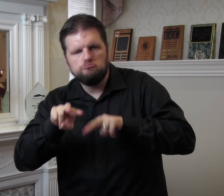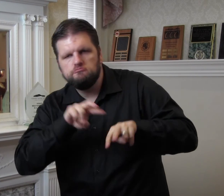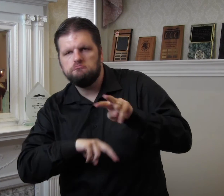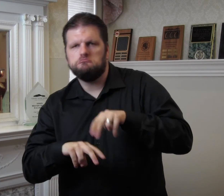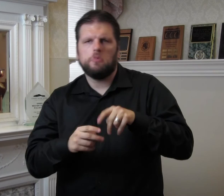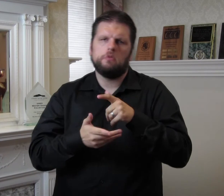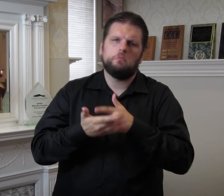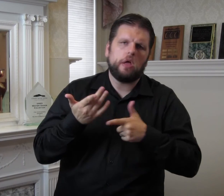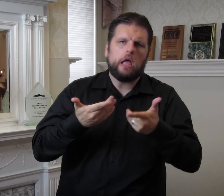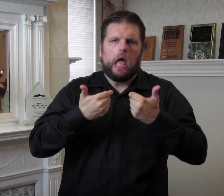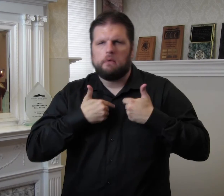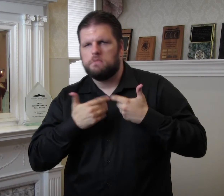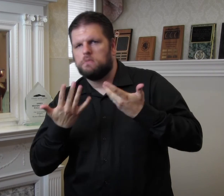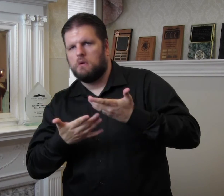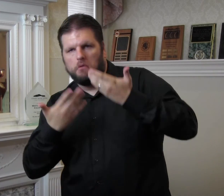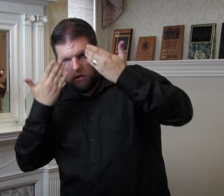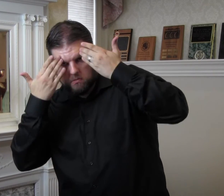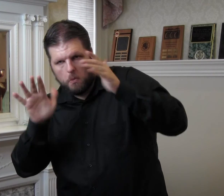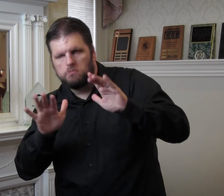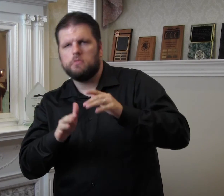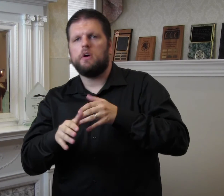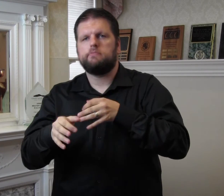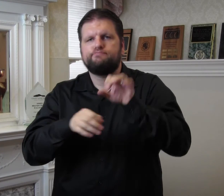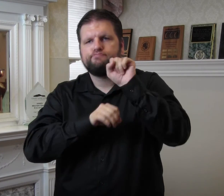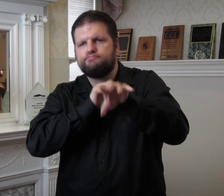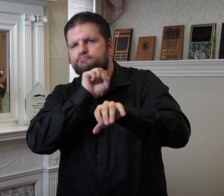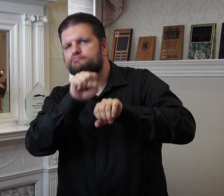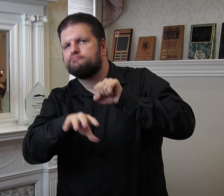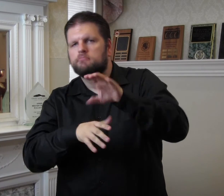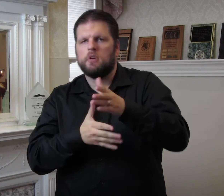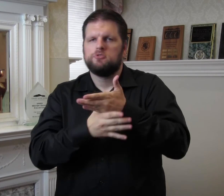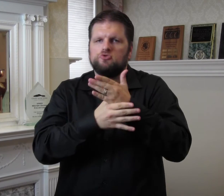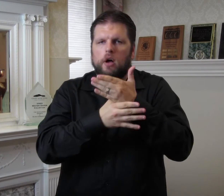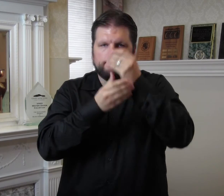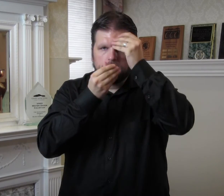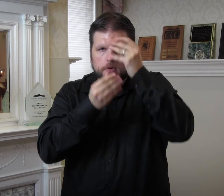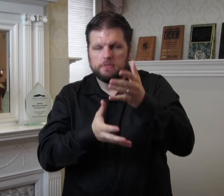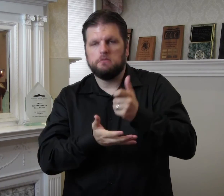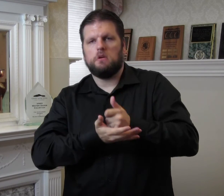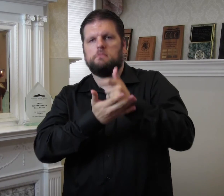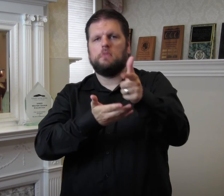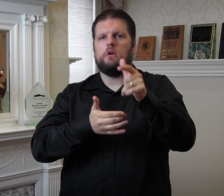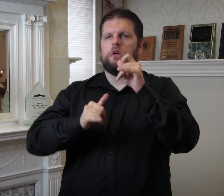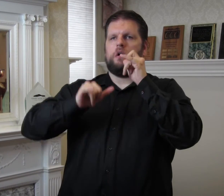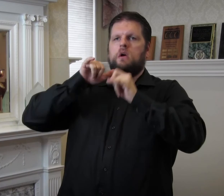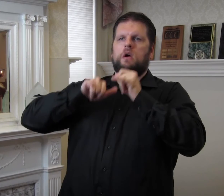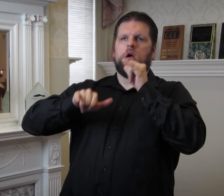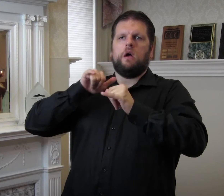to determine their needs, I help them understand